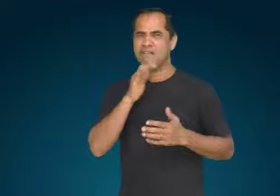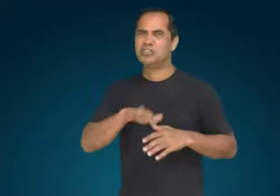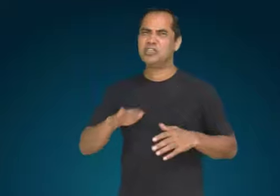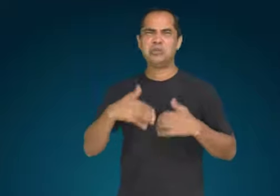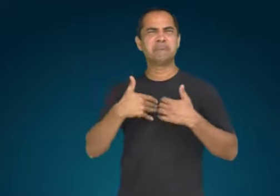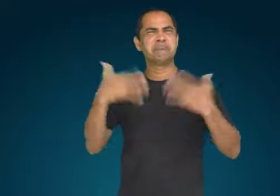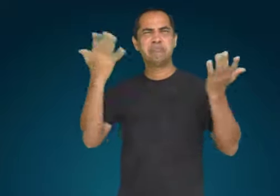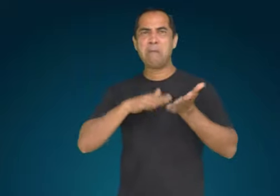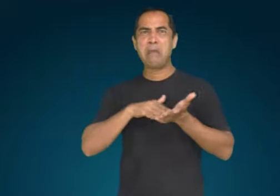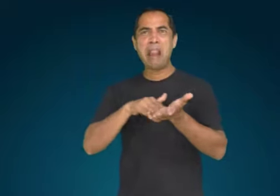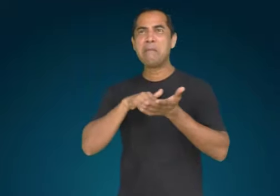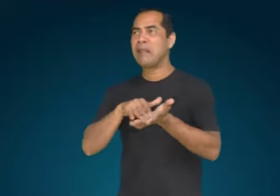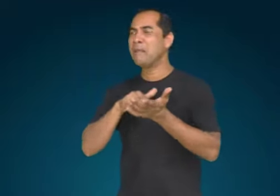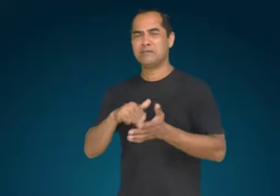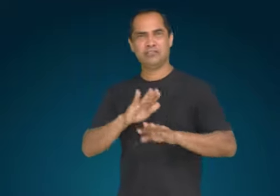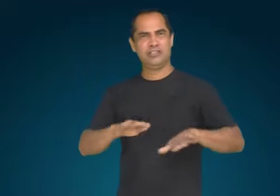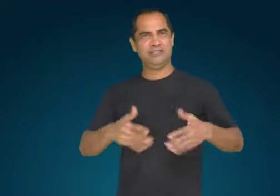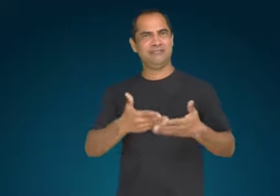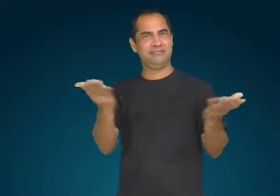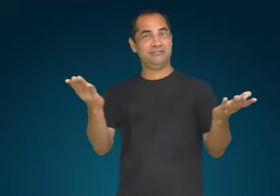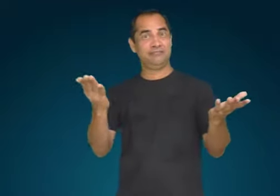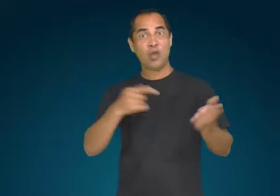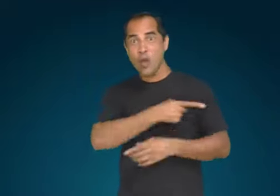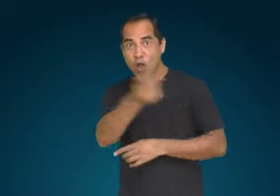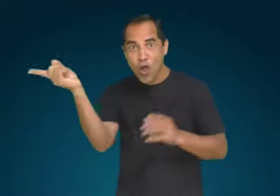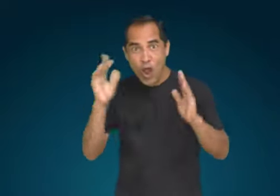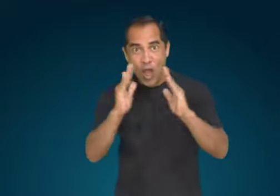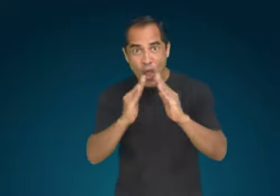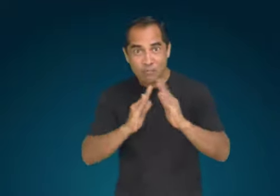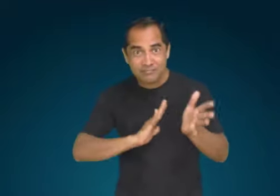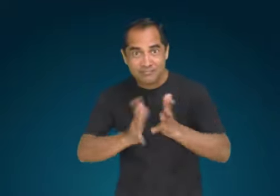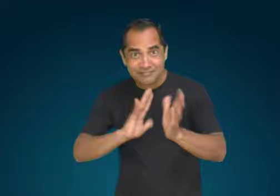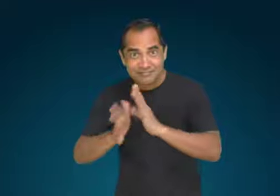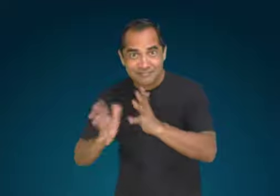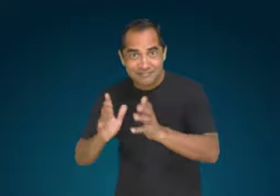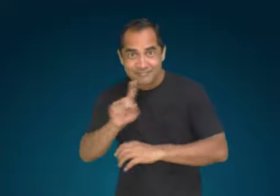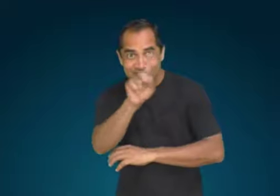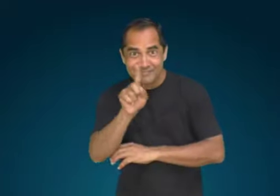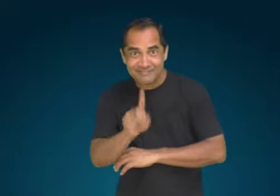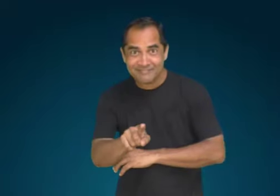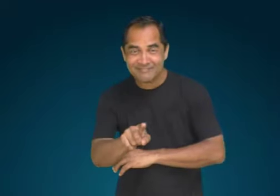we all know that there are approximately 700 to 800 deaf schools in india